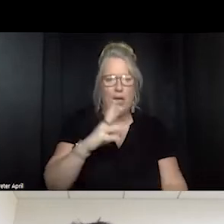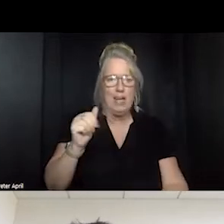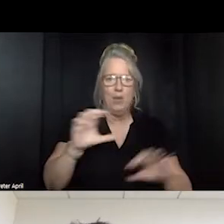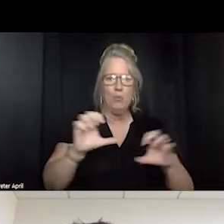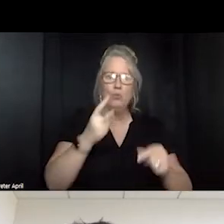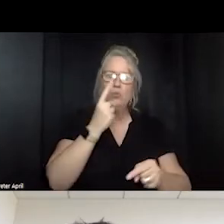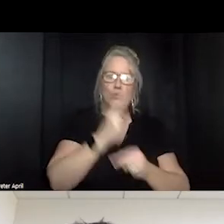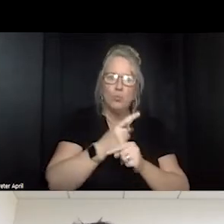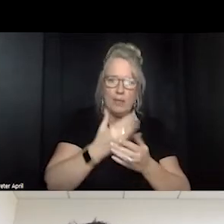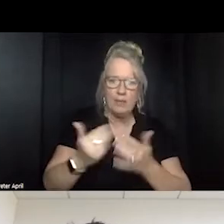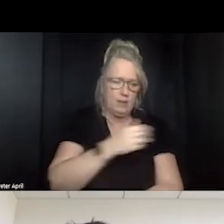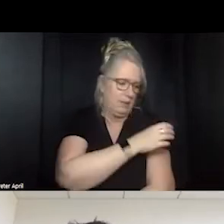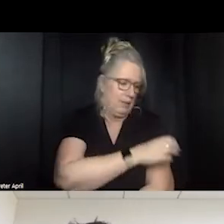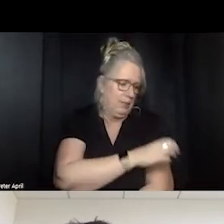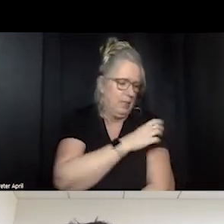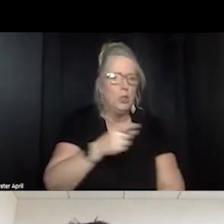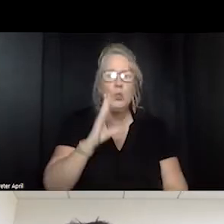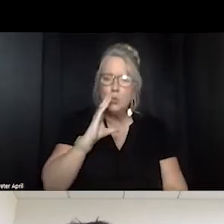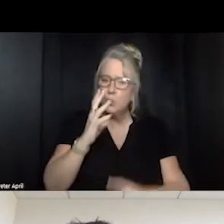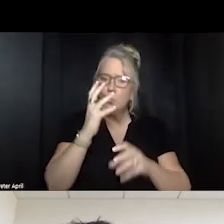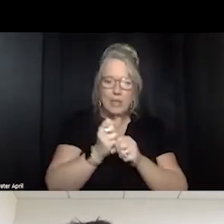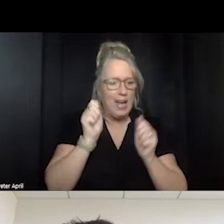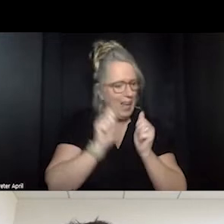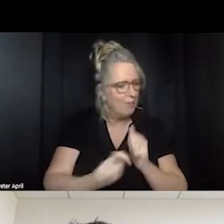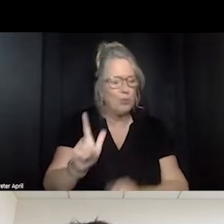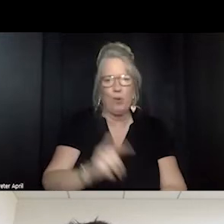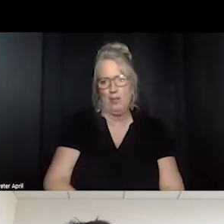CLINICALLY. YOU ARE GOING TO GET EVERYBODY. THAT HAS PROVEN TO BE THE CASE FOR US.